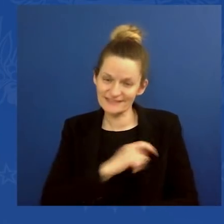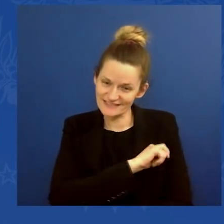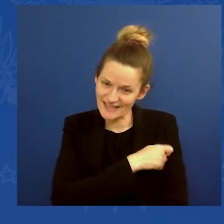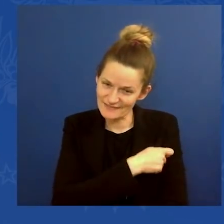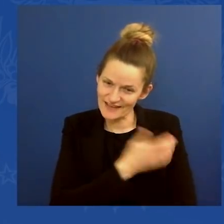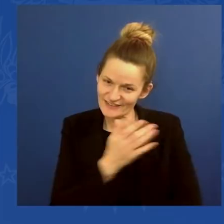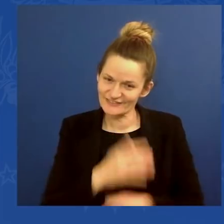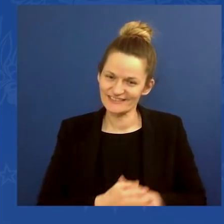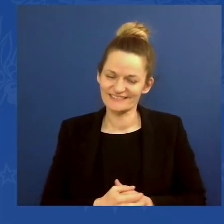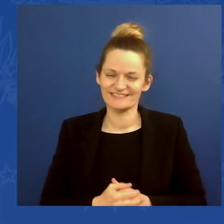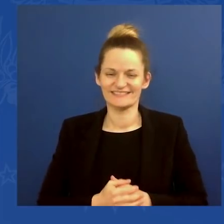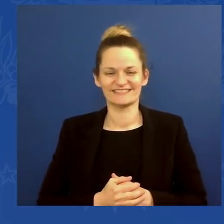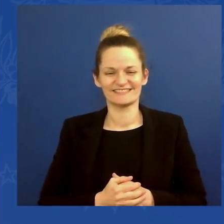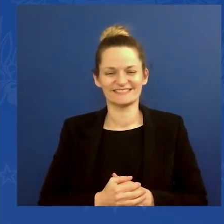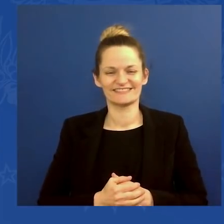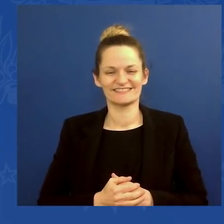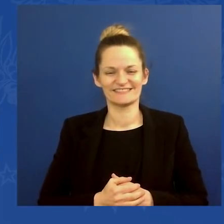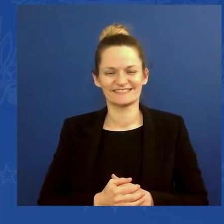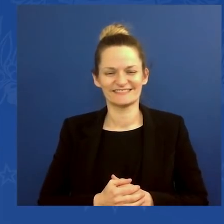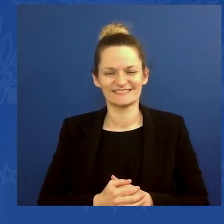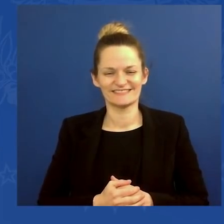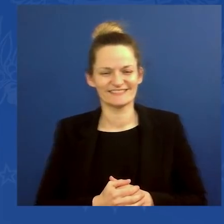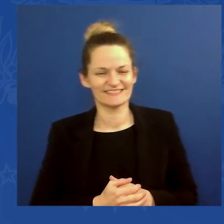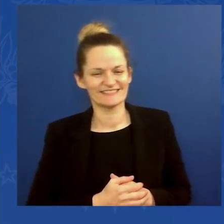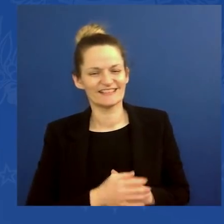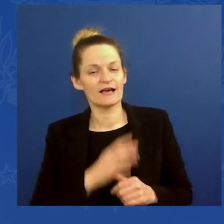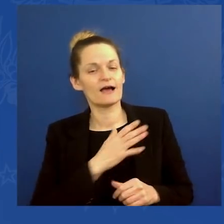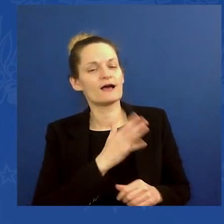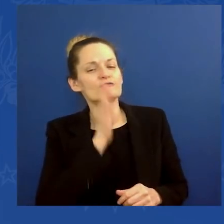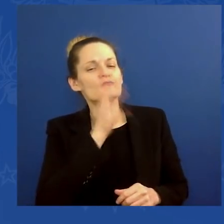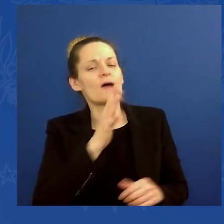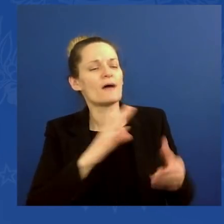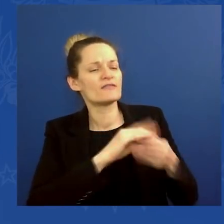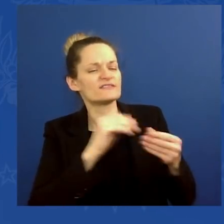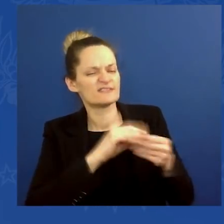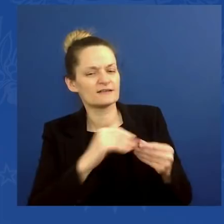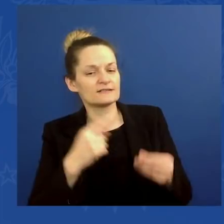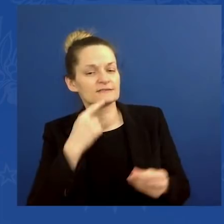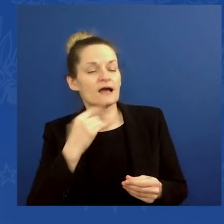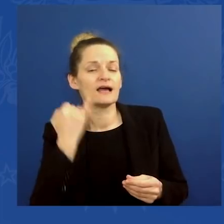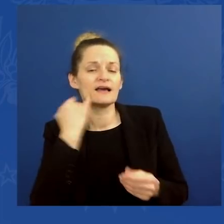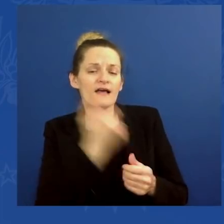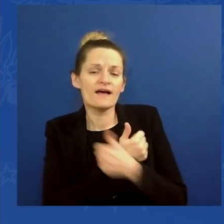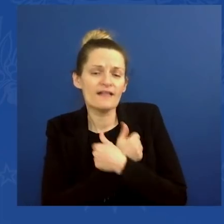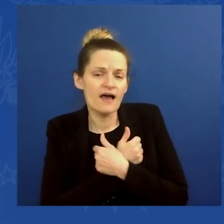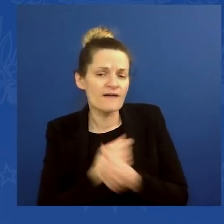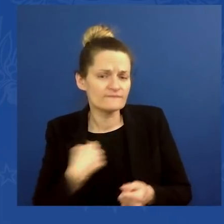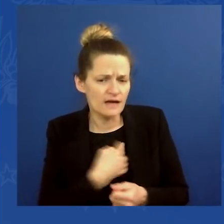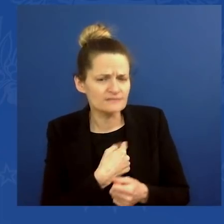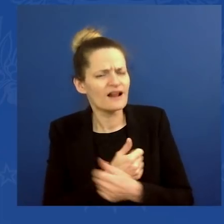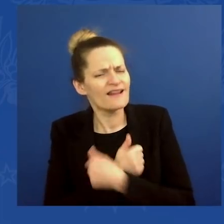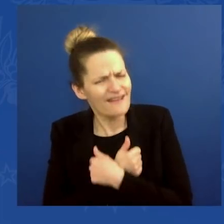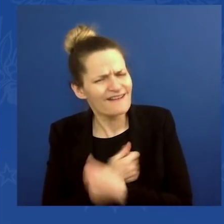Happy St. Patrick's Day. The President: Well, my grandmother had one. She said, "May those who love us, love us. And those who don't, may they turn their ankle